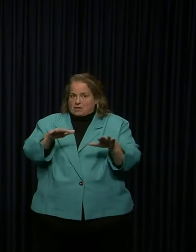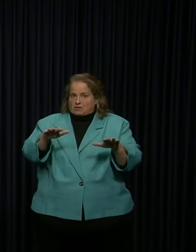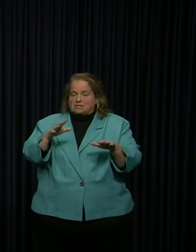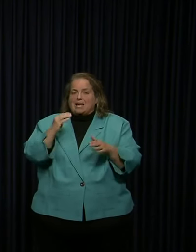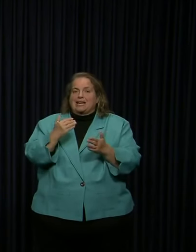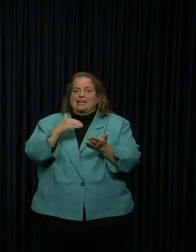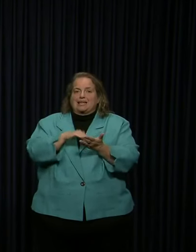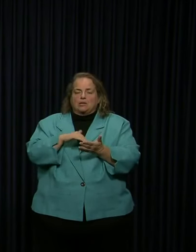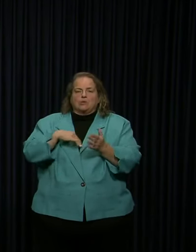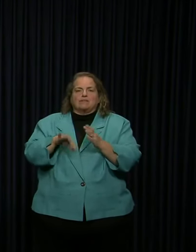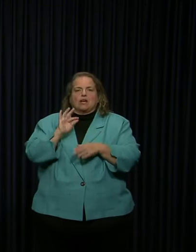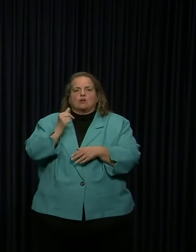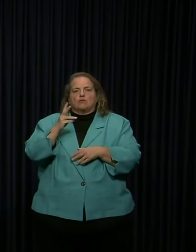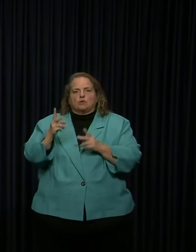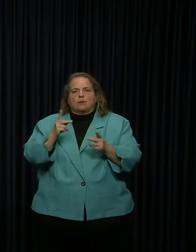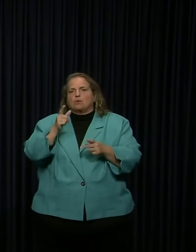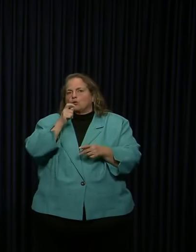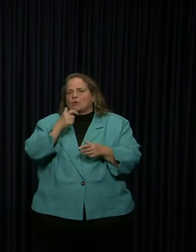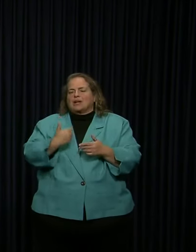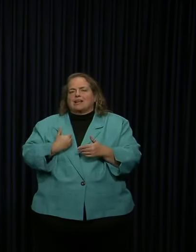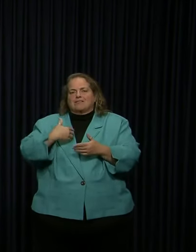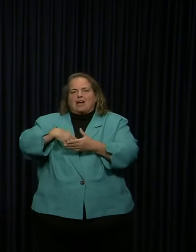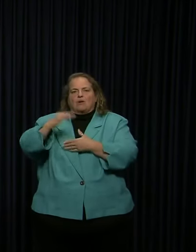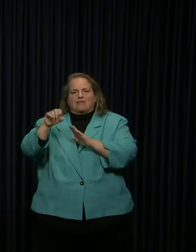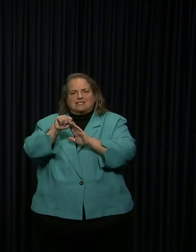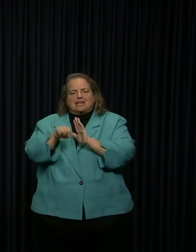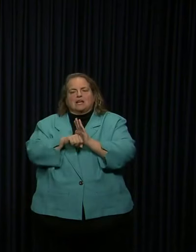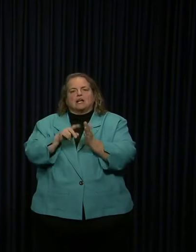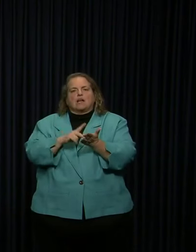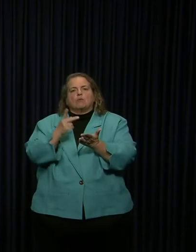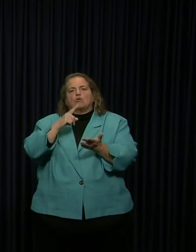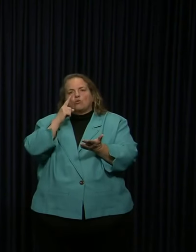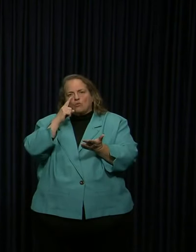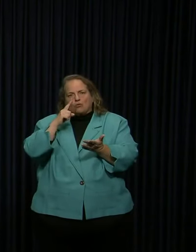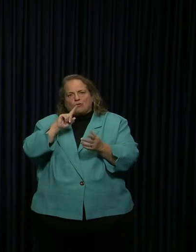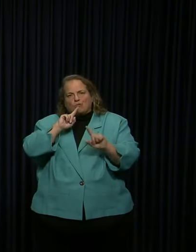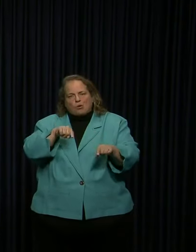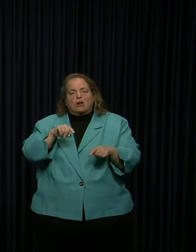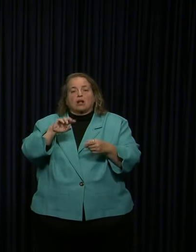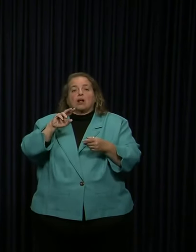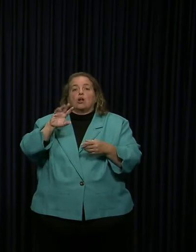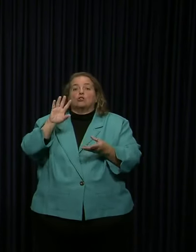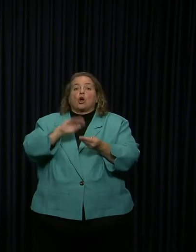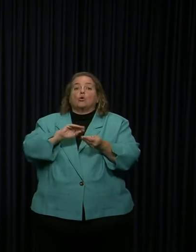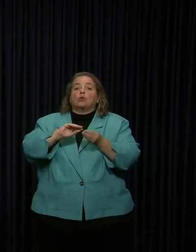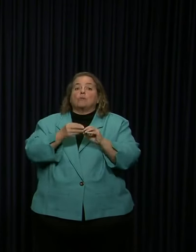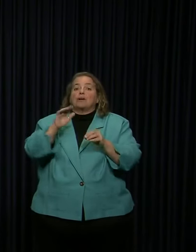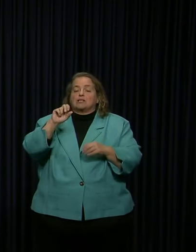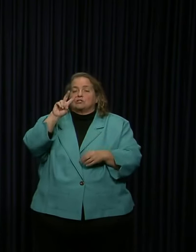DIFFERENT CONTACTS THAT ARE THERE THAT GIVE AT THIS TIME POTENTIAL TO BE ANOTHER AREA WHERE THIS THING BE REALLY BLOW